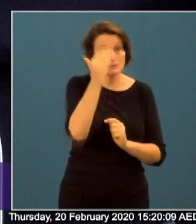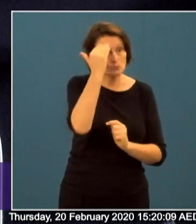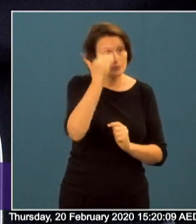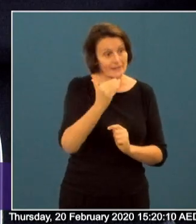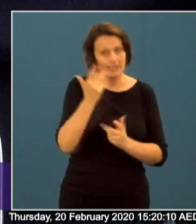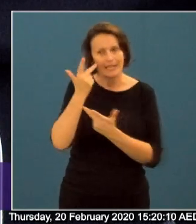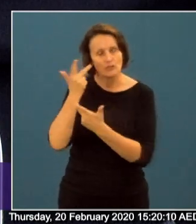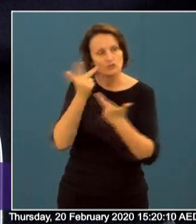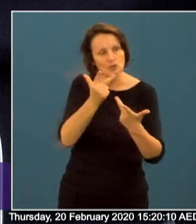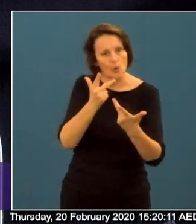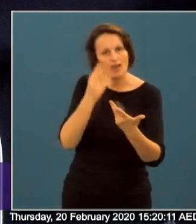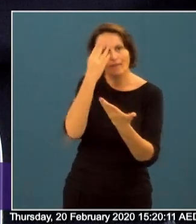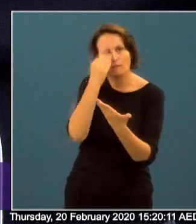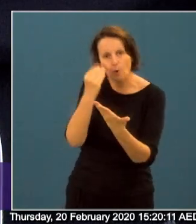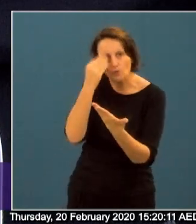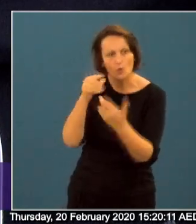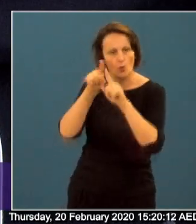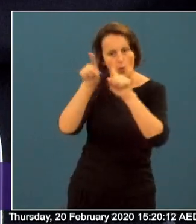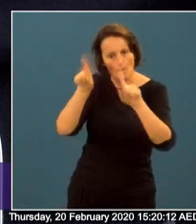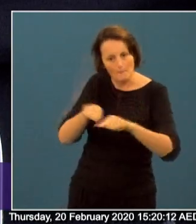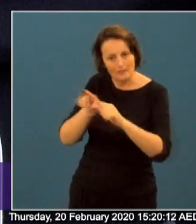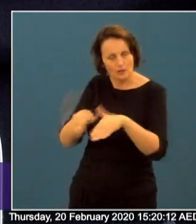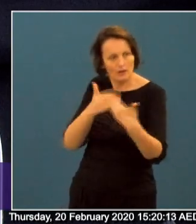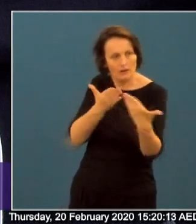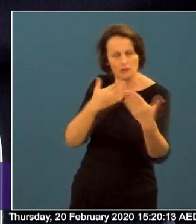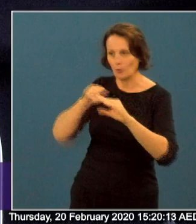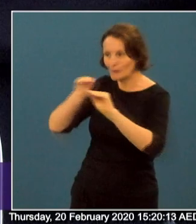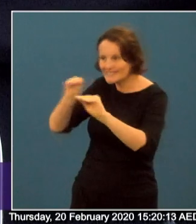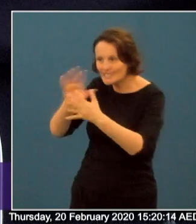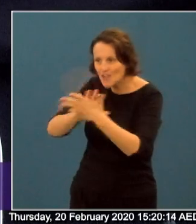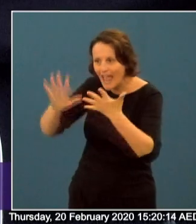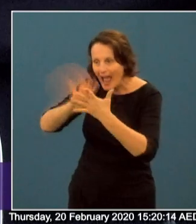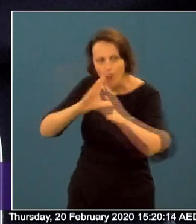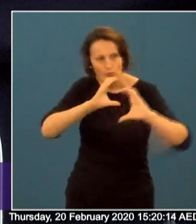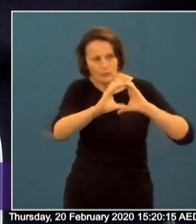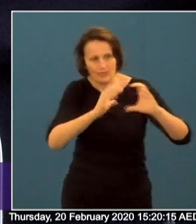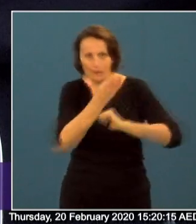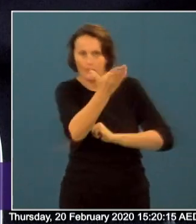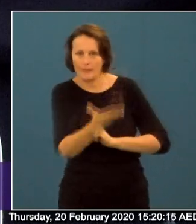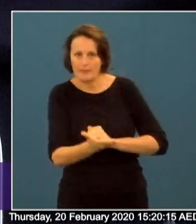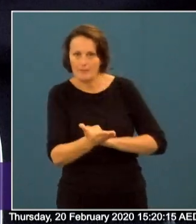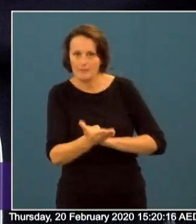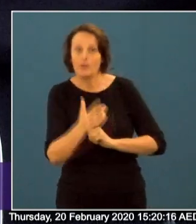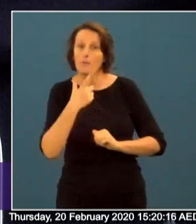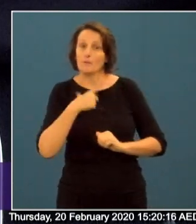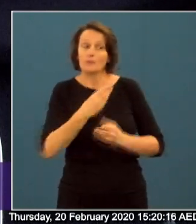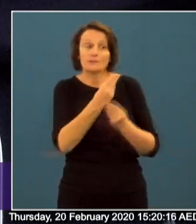And this is building on the known communication difficulties people with intellectual disability experience,